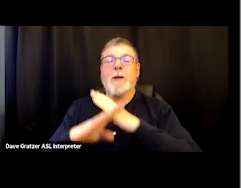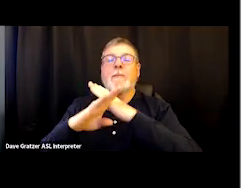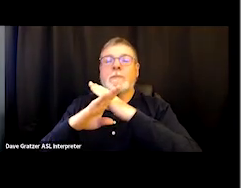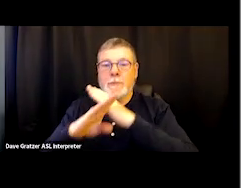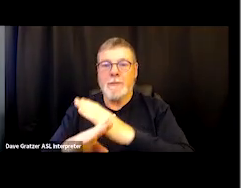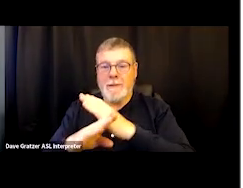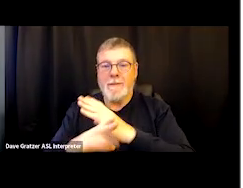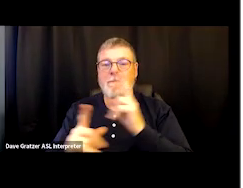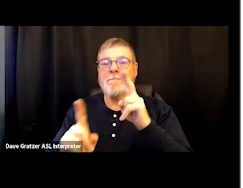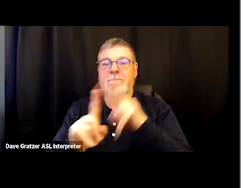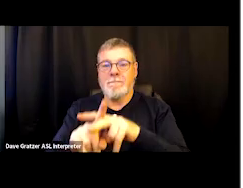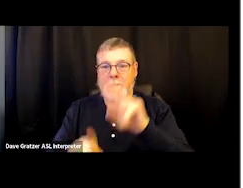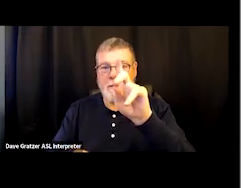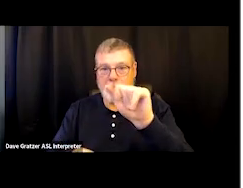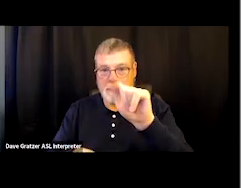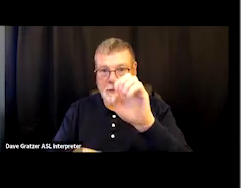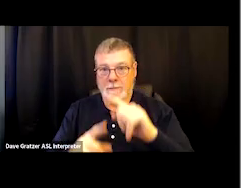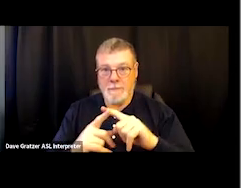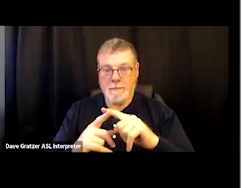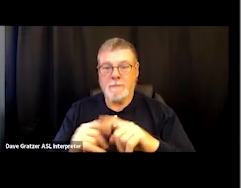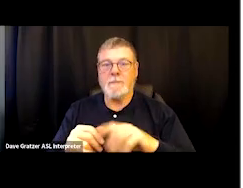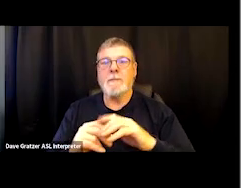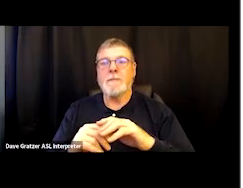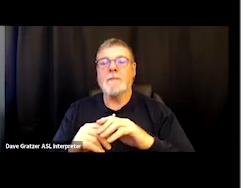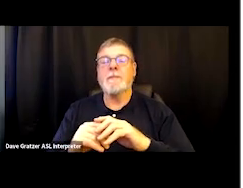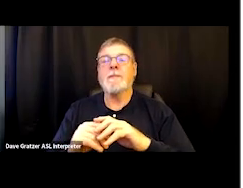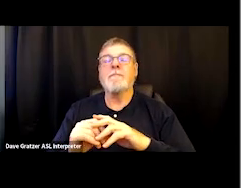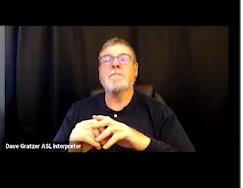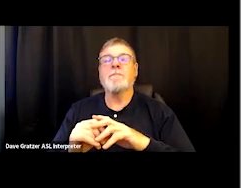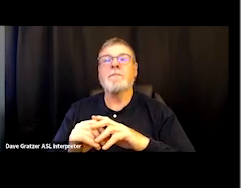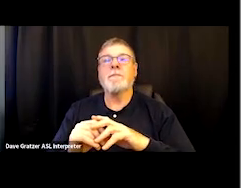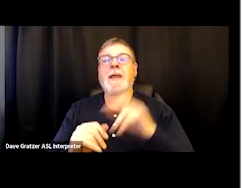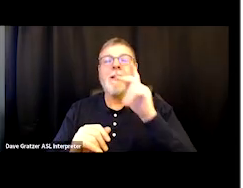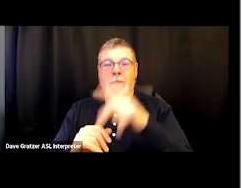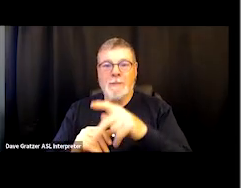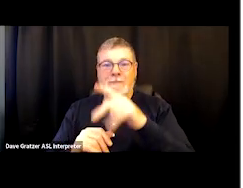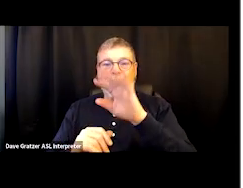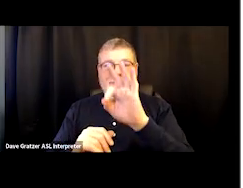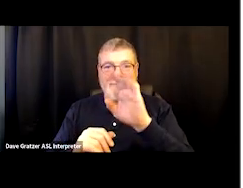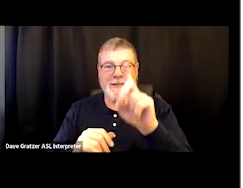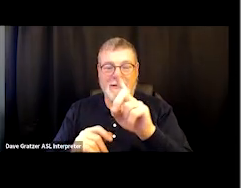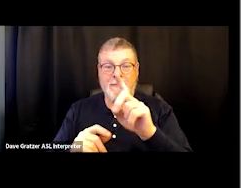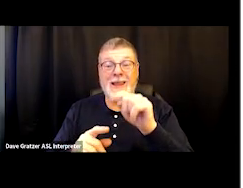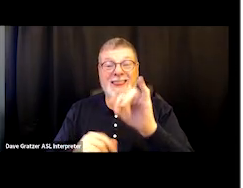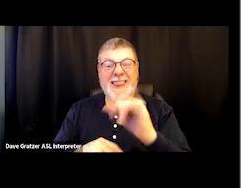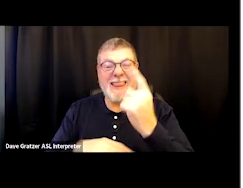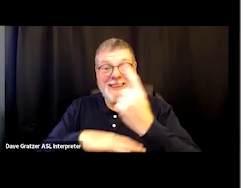So the protective filing date, otherwise known as PFD, is the date that the applicant or their representative